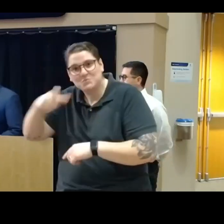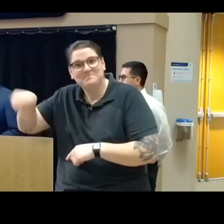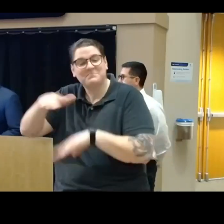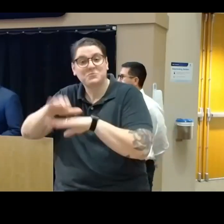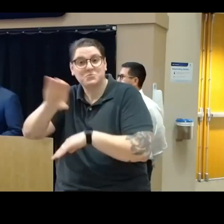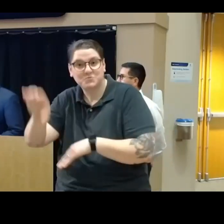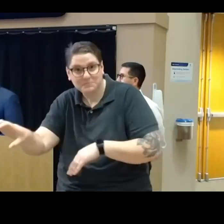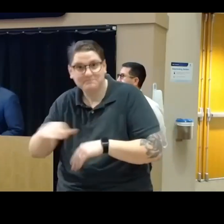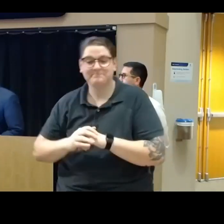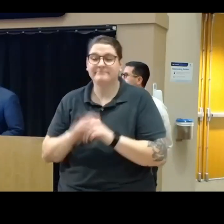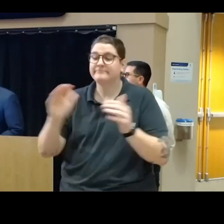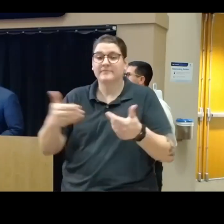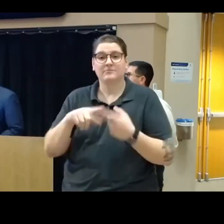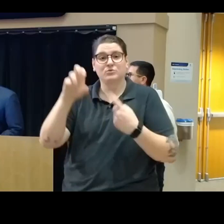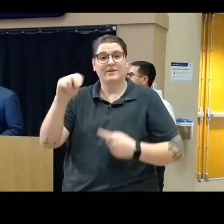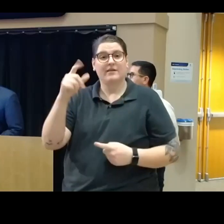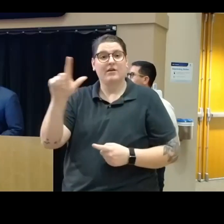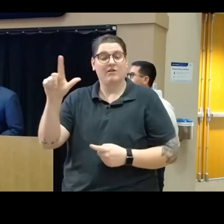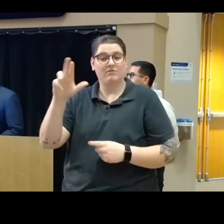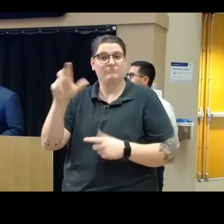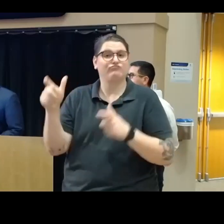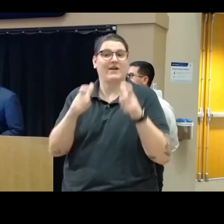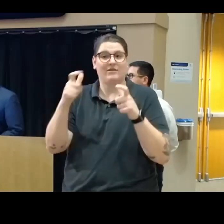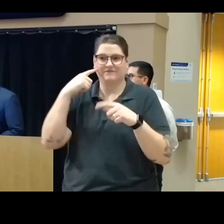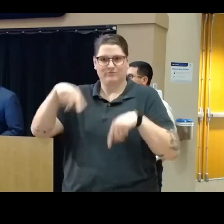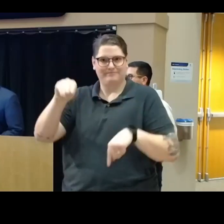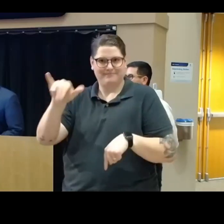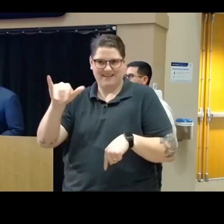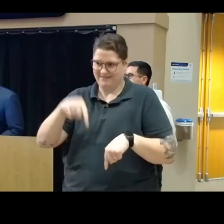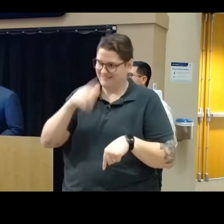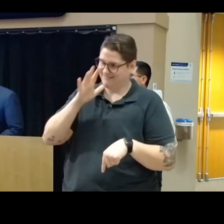welcome to angle rounds for May this will be our final angle rounds presentation of this